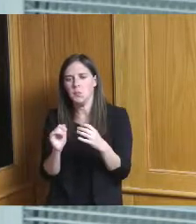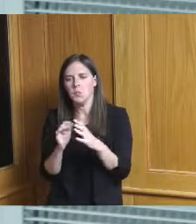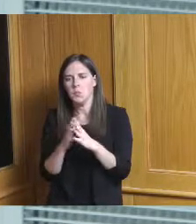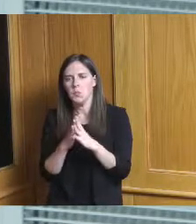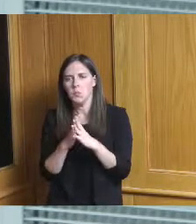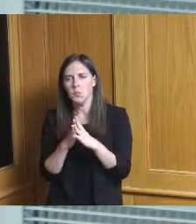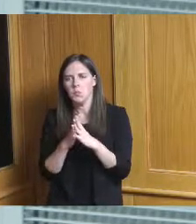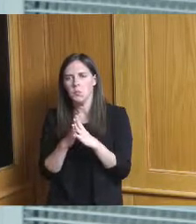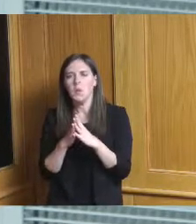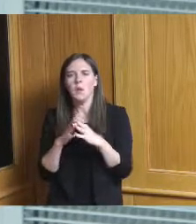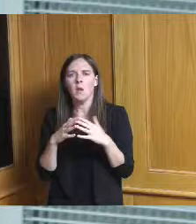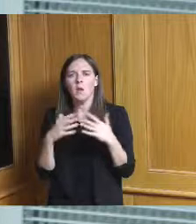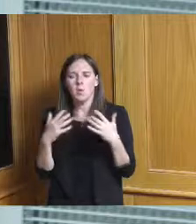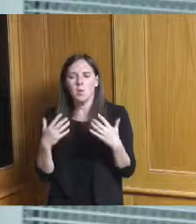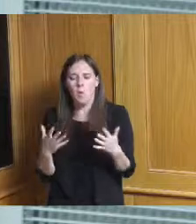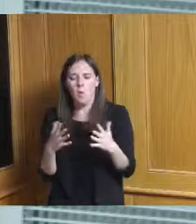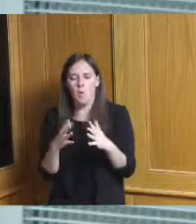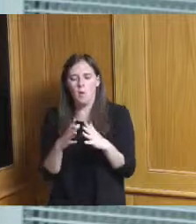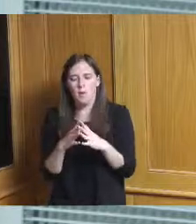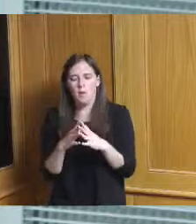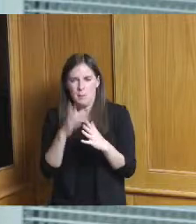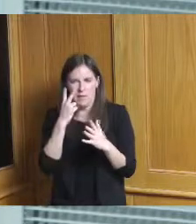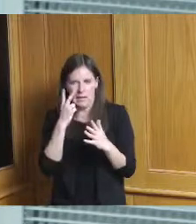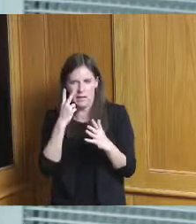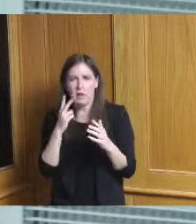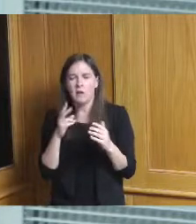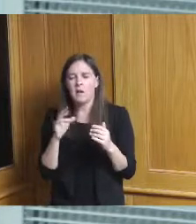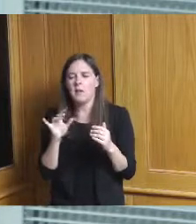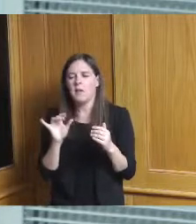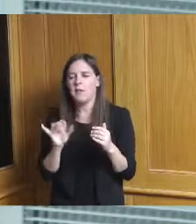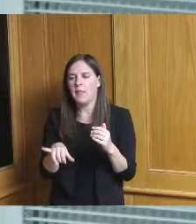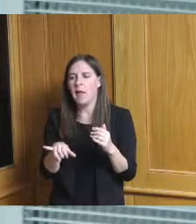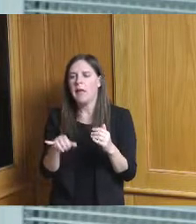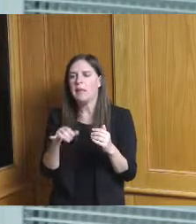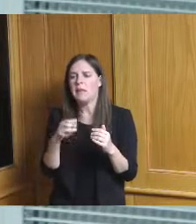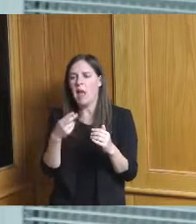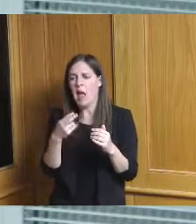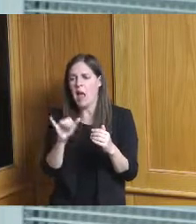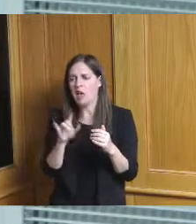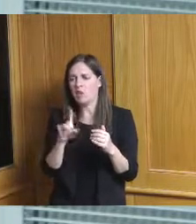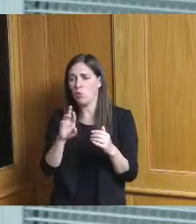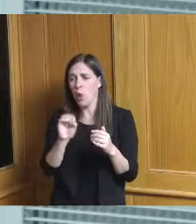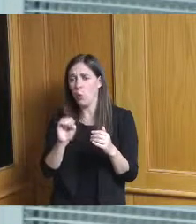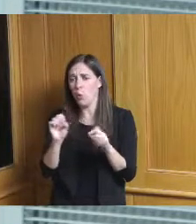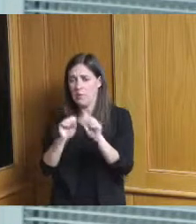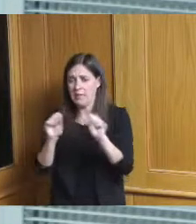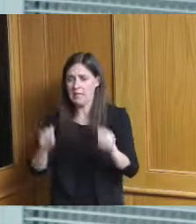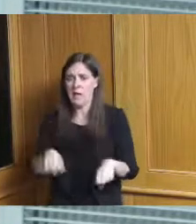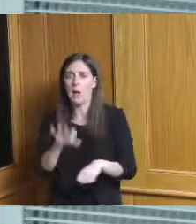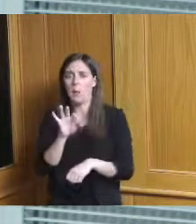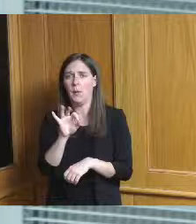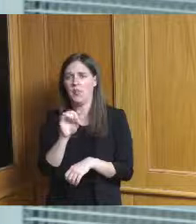so let's see in the hydra systems in forest hills in Newtown it says the school district has not yet